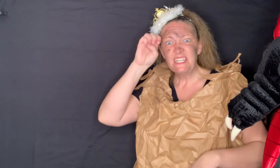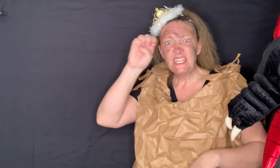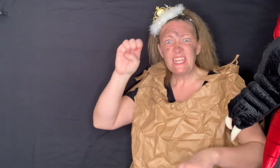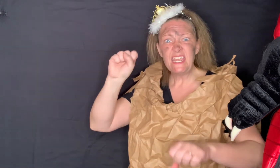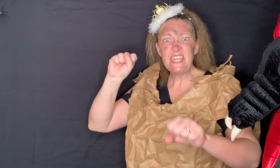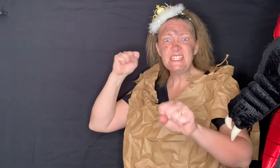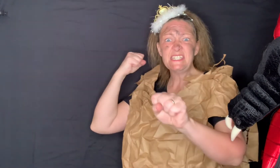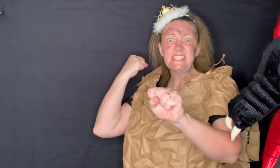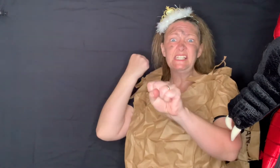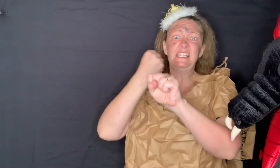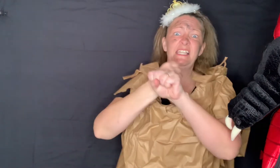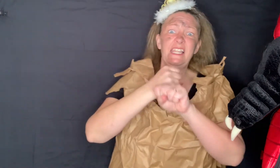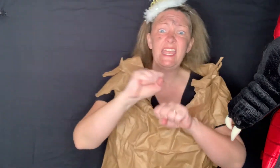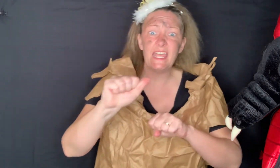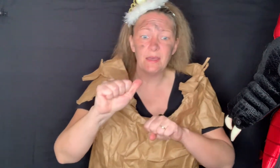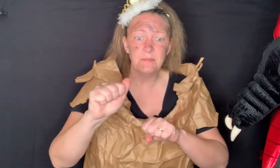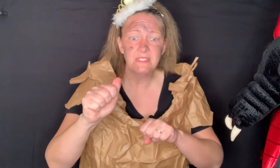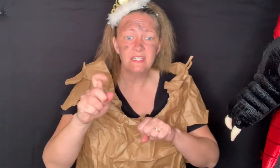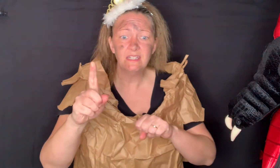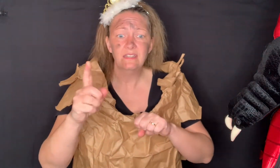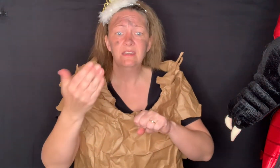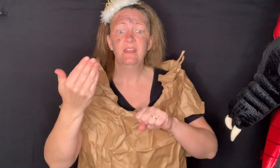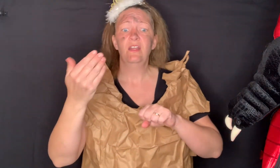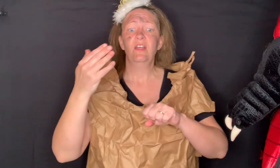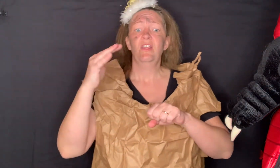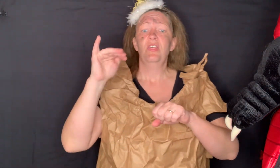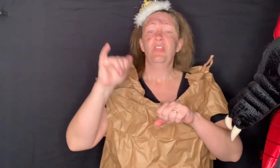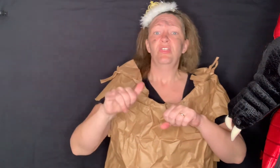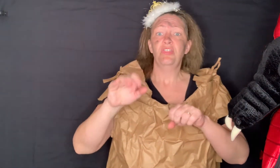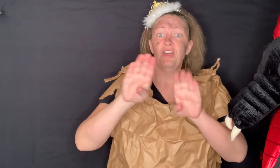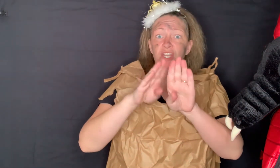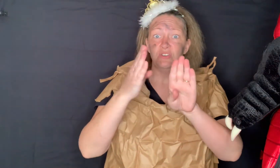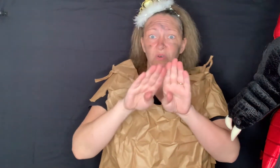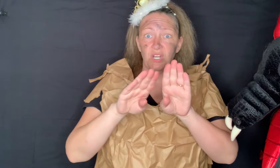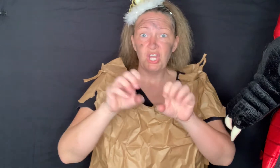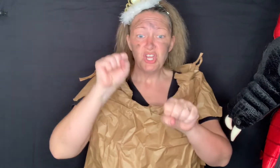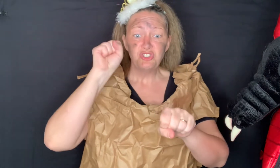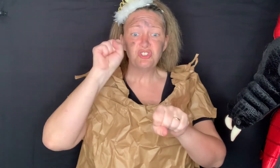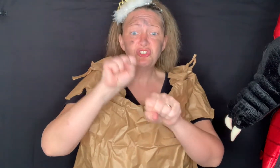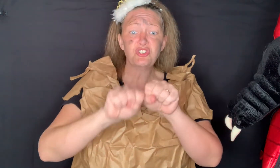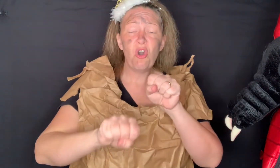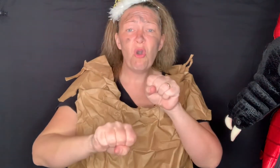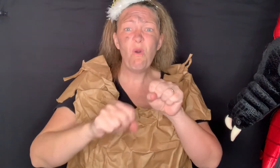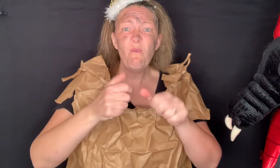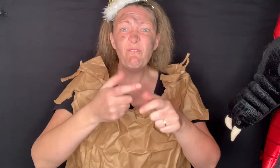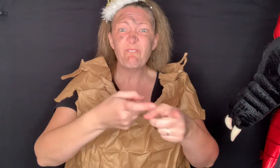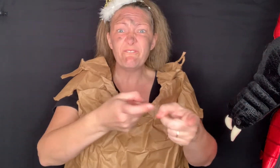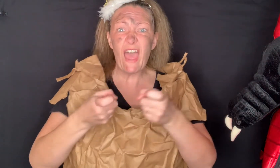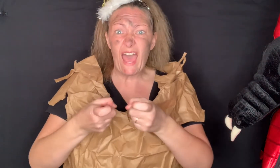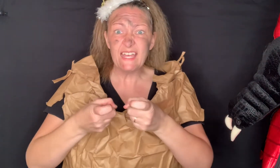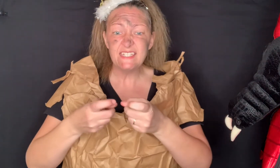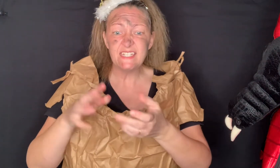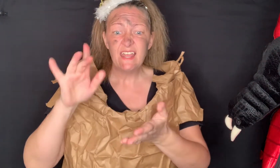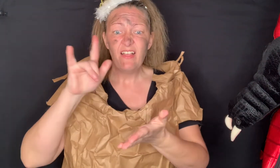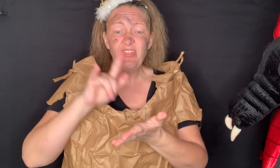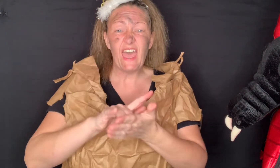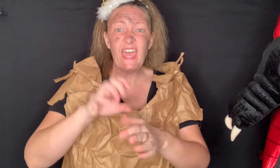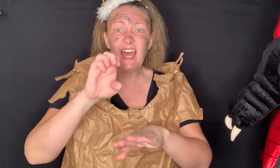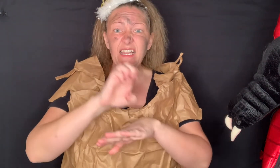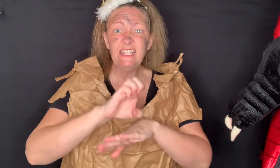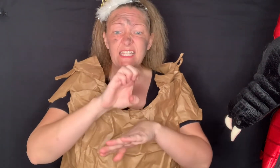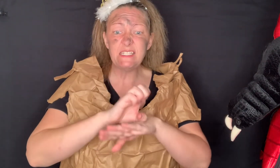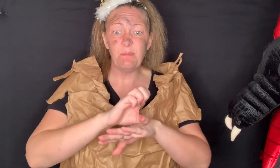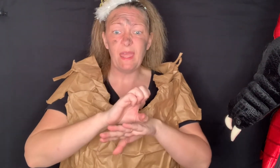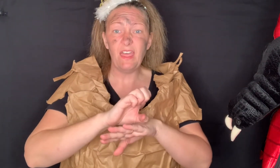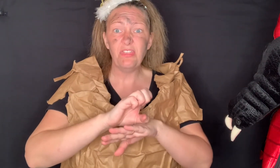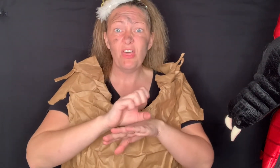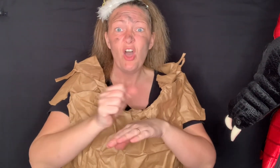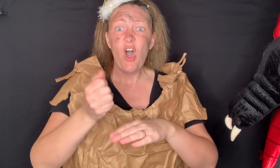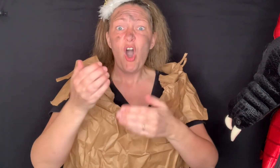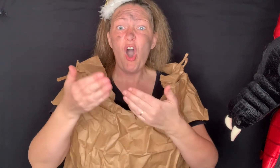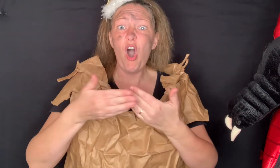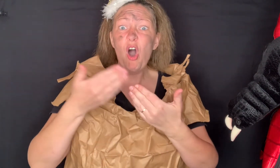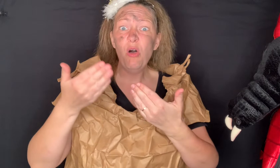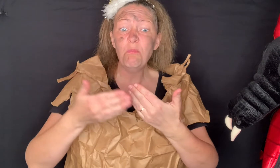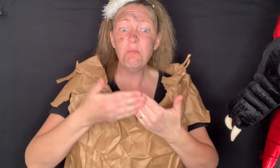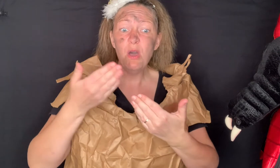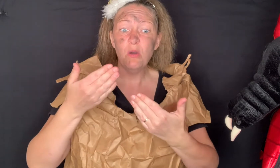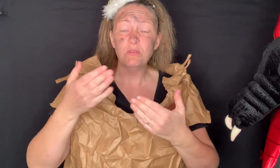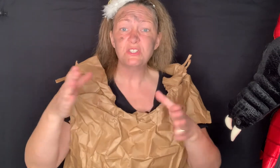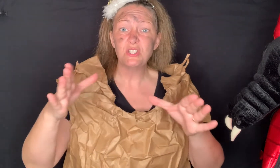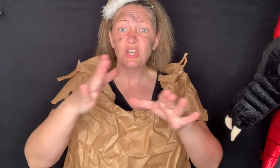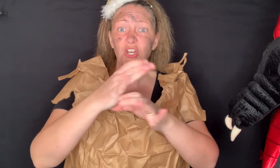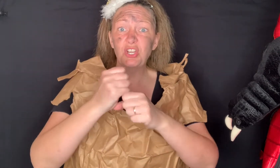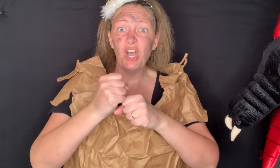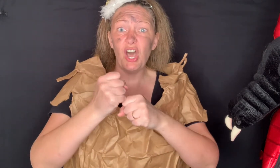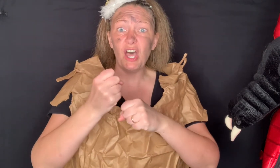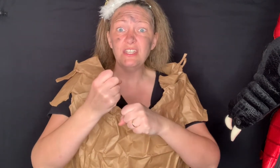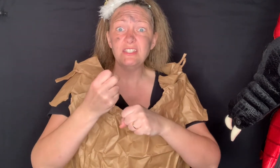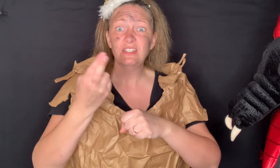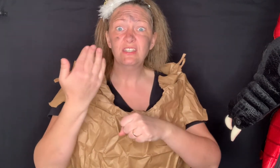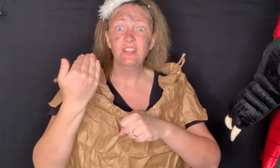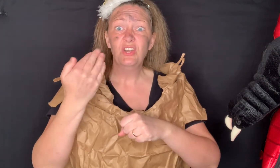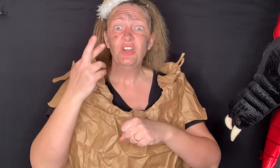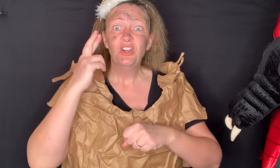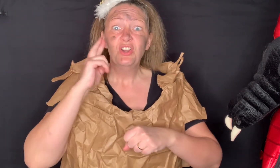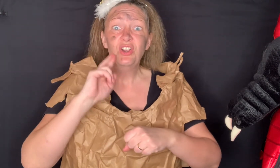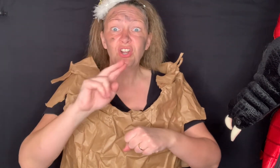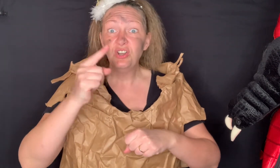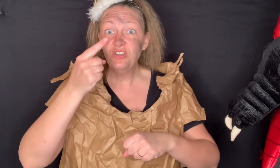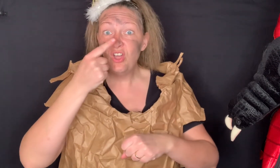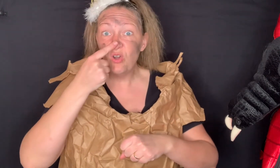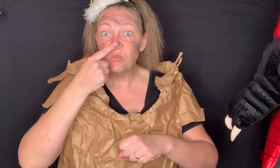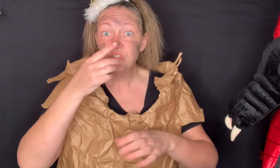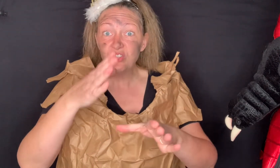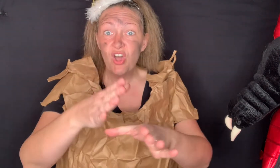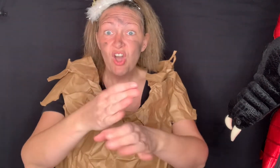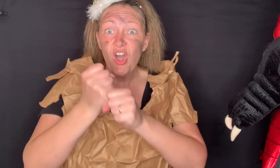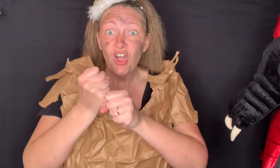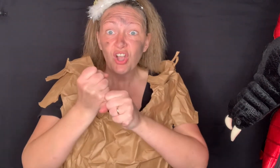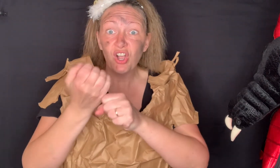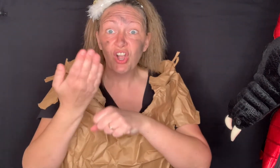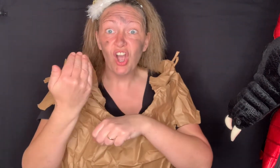He slammed the door so fast that Elizabeth almost got her nose caught.